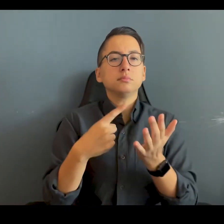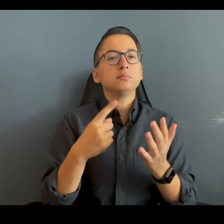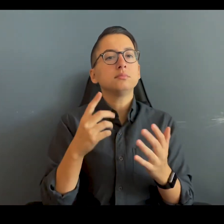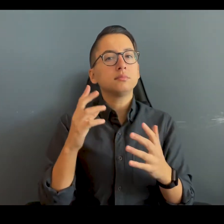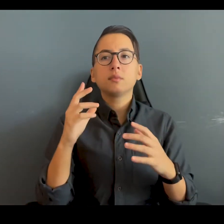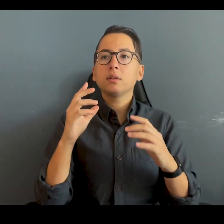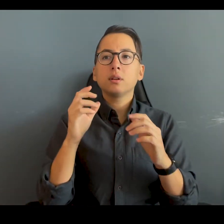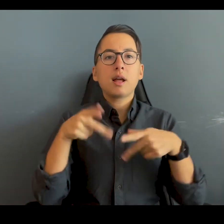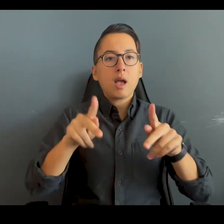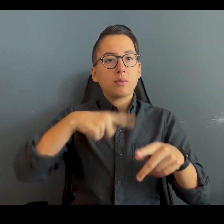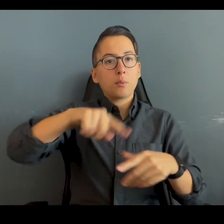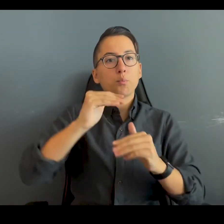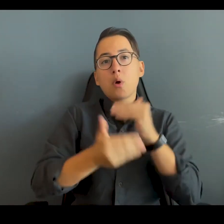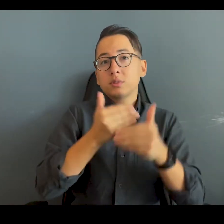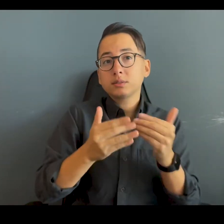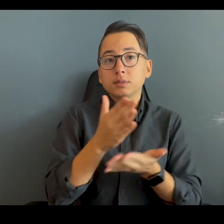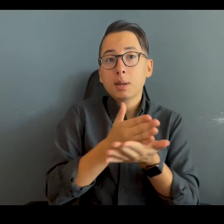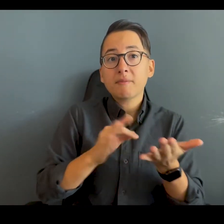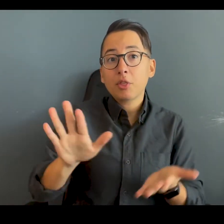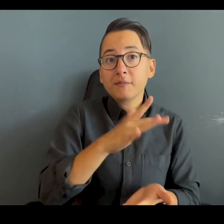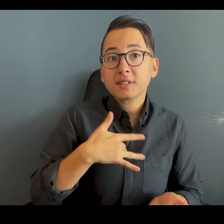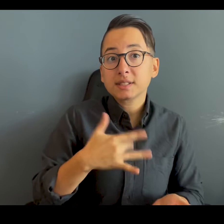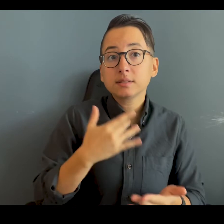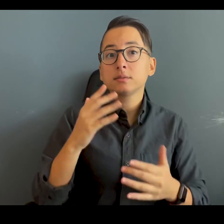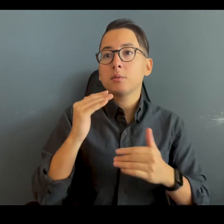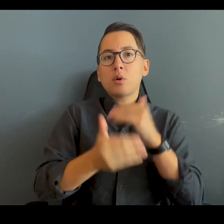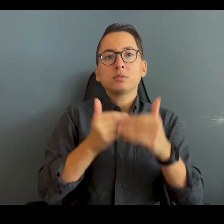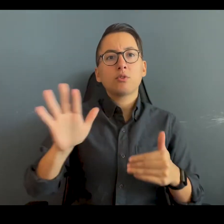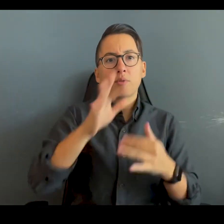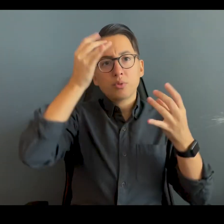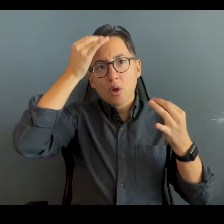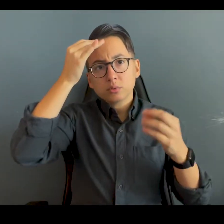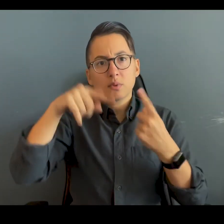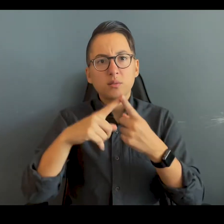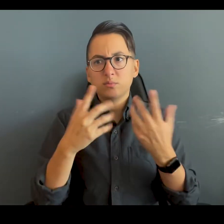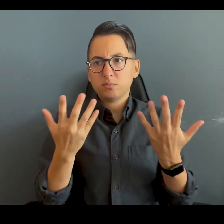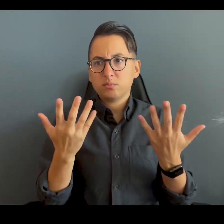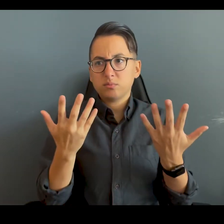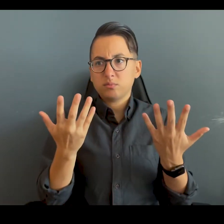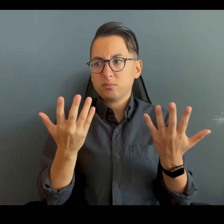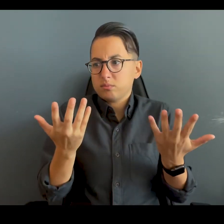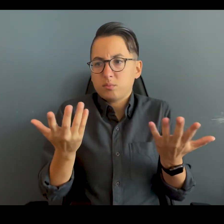and more topics to create a space where they can process their feelings and thoughts.